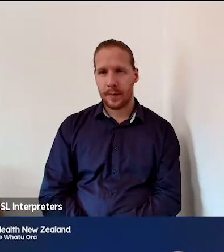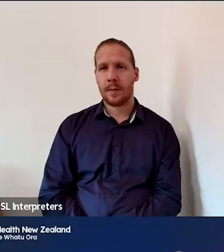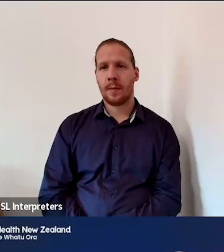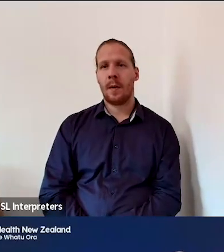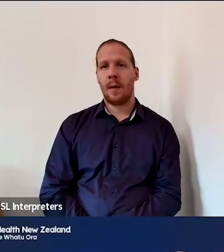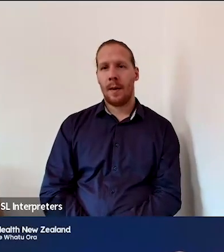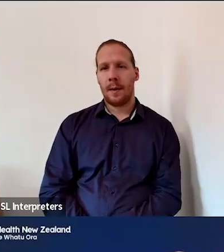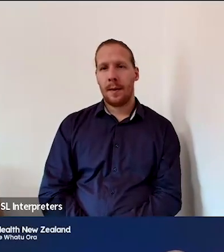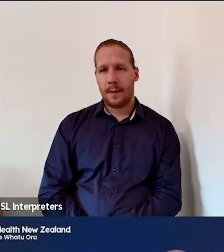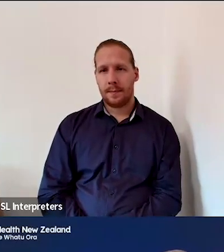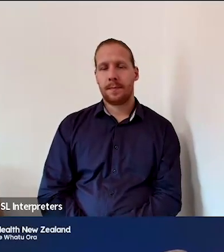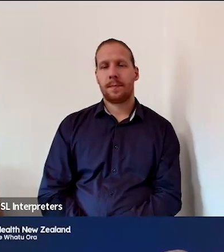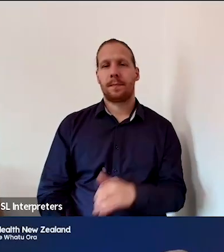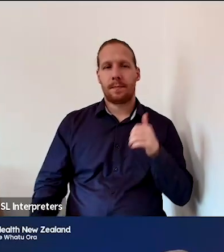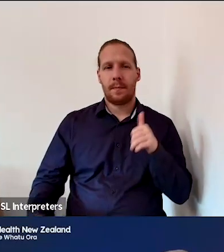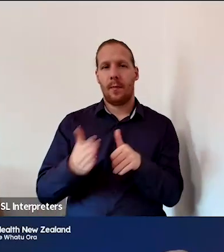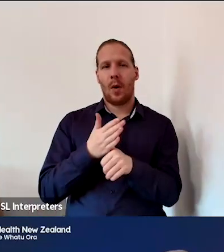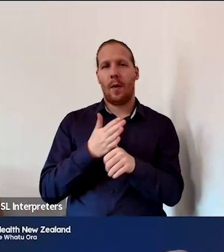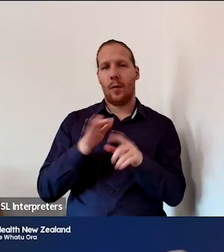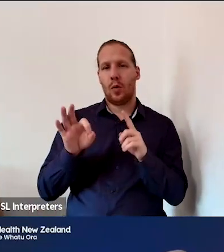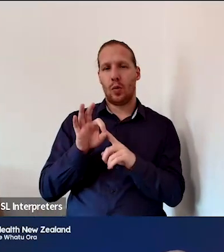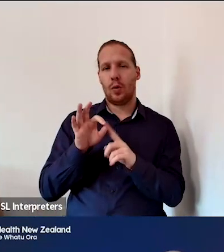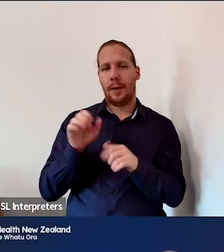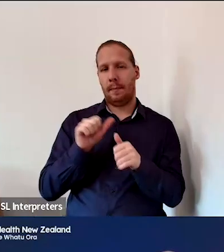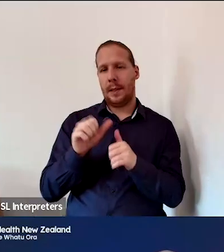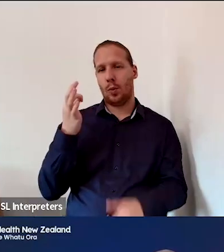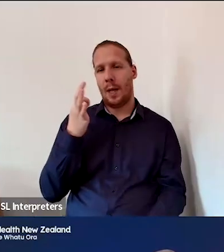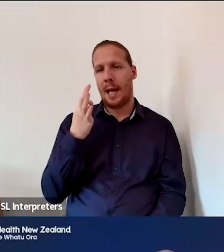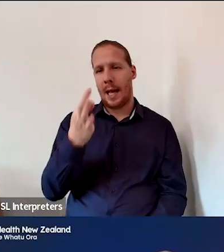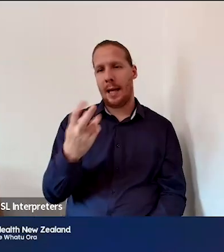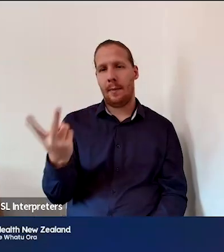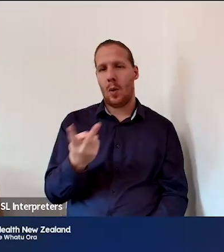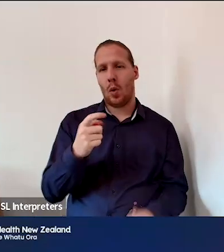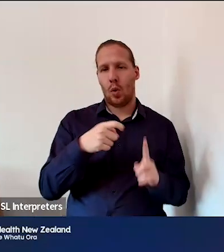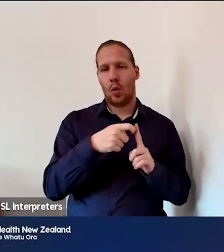might be best suited to Kirsten and John. So someone has noticed